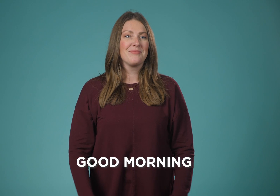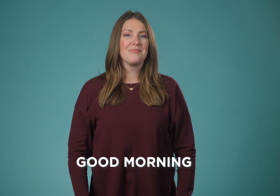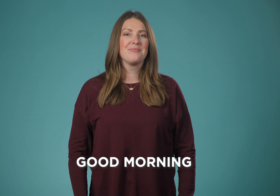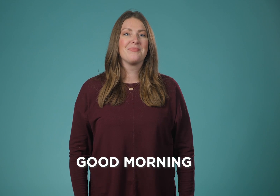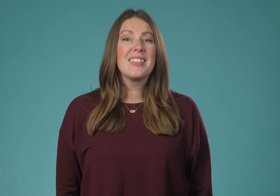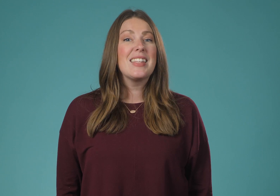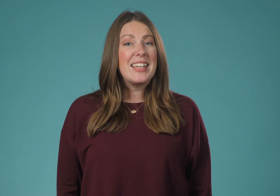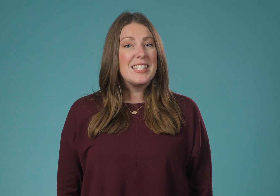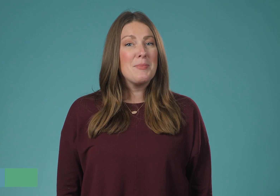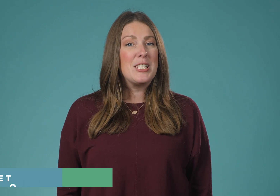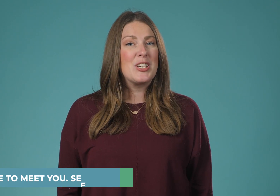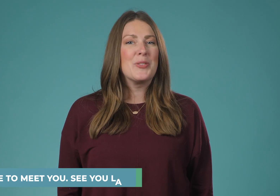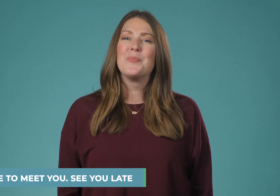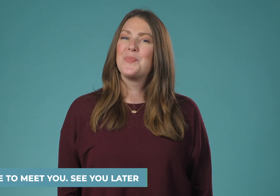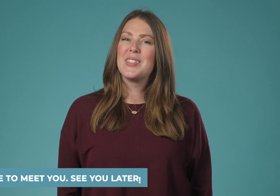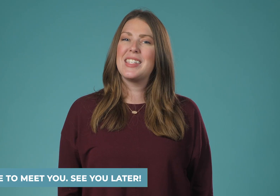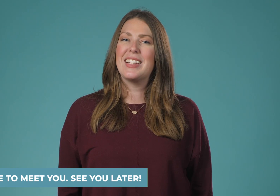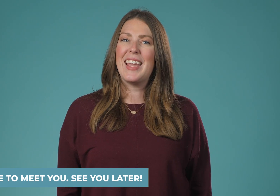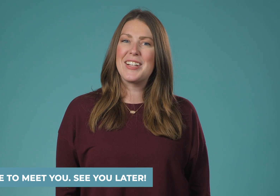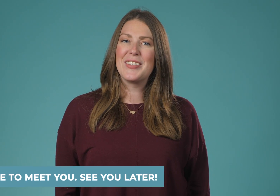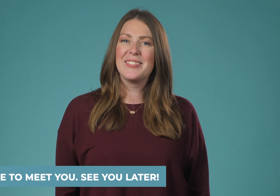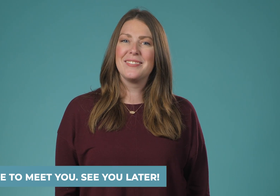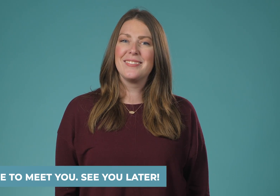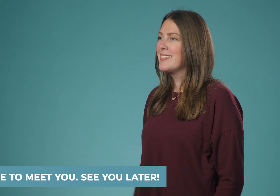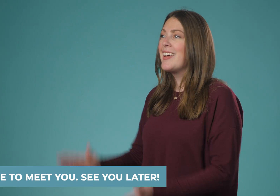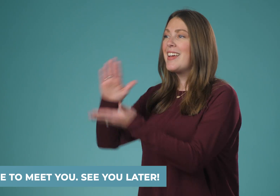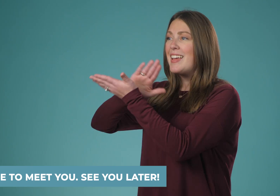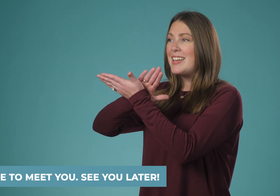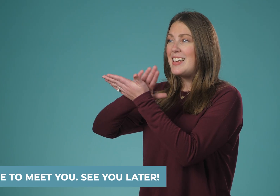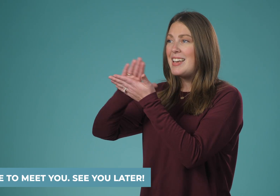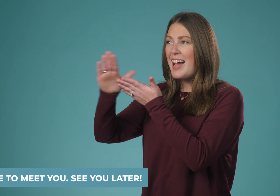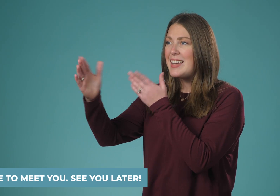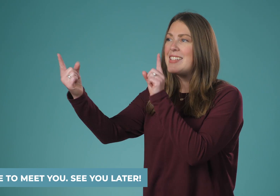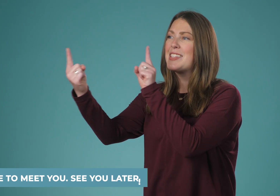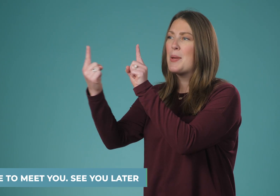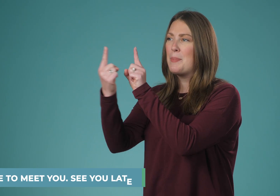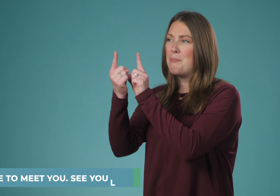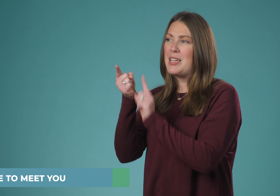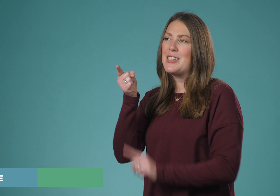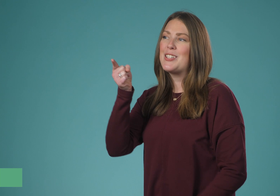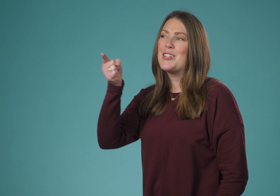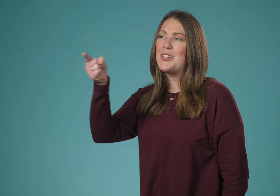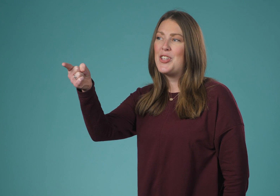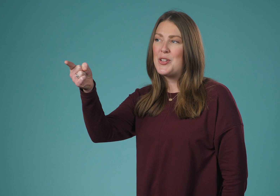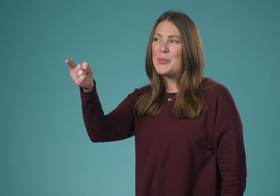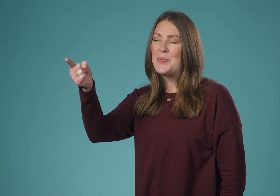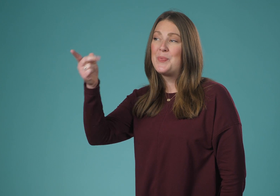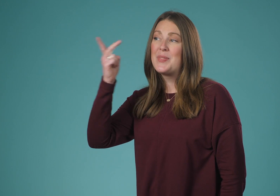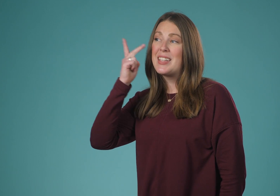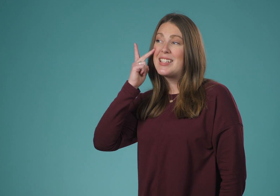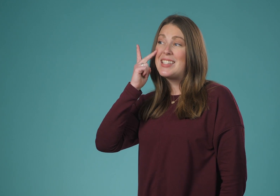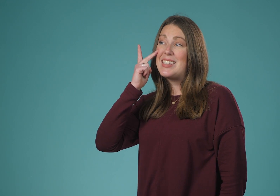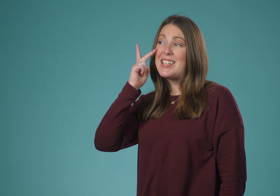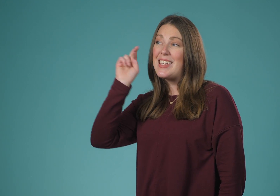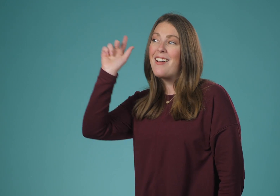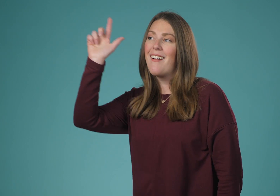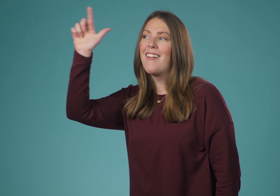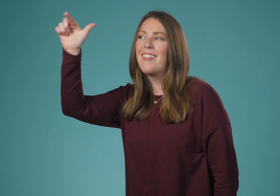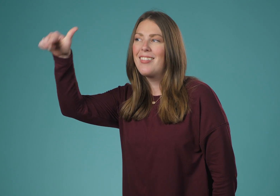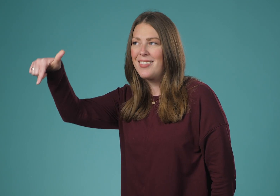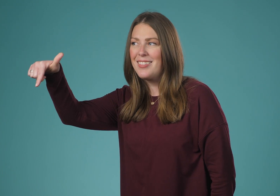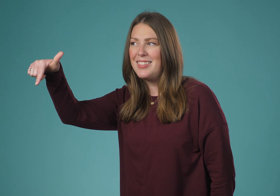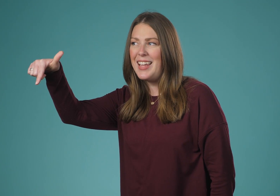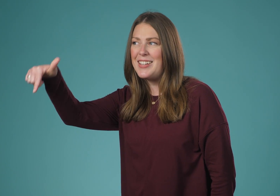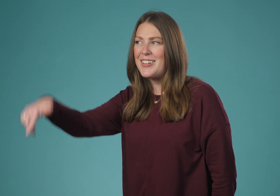Nice to meet you, see you later. 'Nice meet you, see later.'